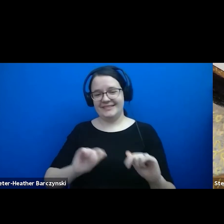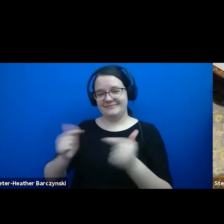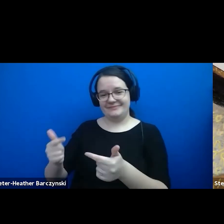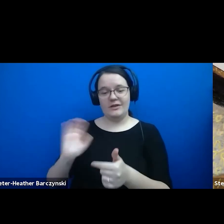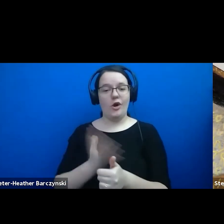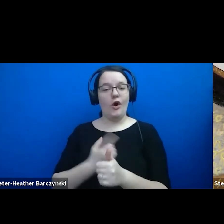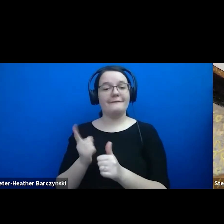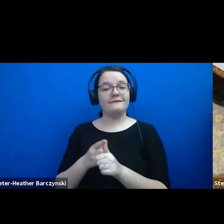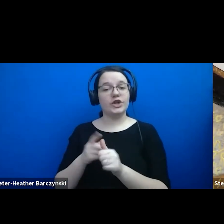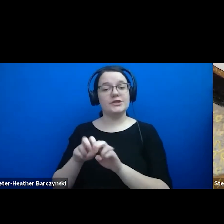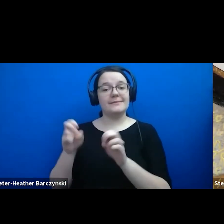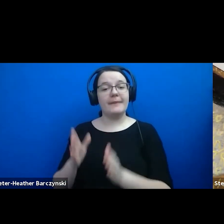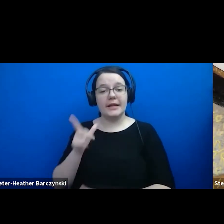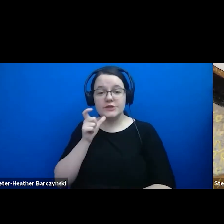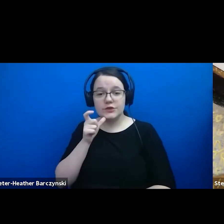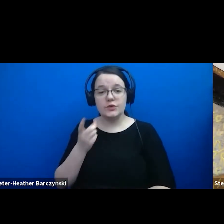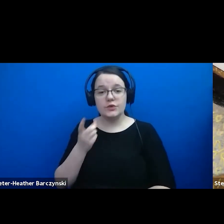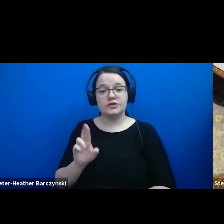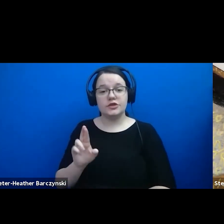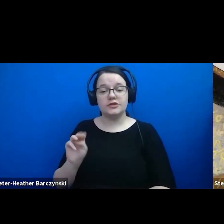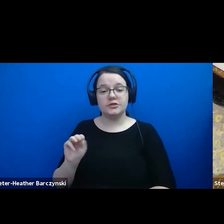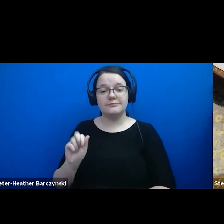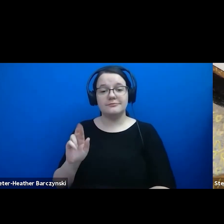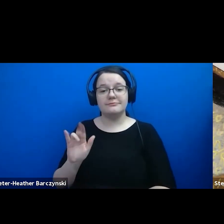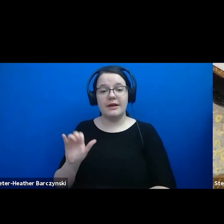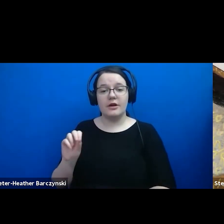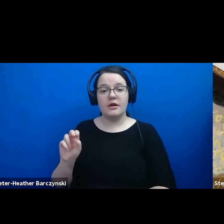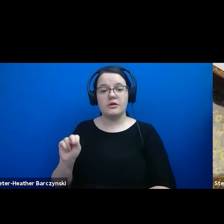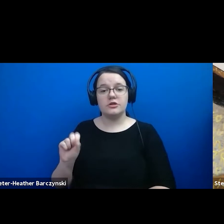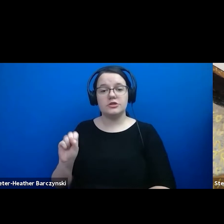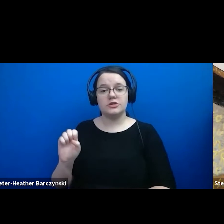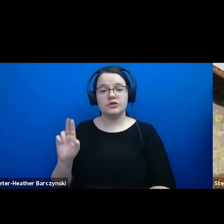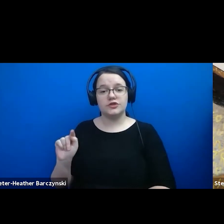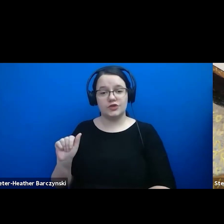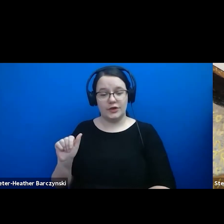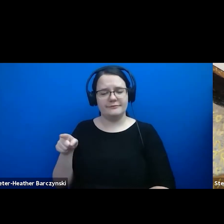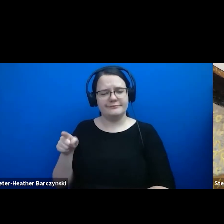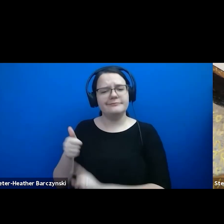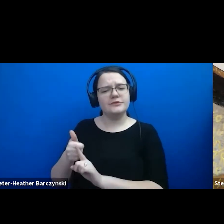and that's dr mary caserta she's professor of medici professor uh in in the department of